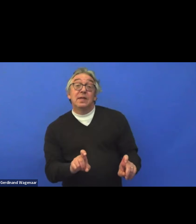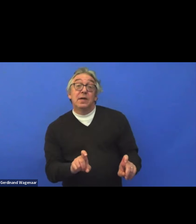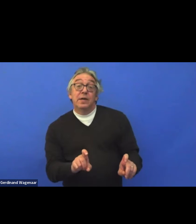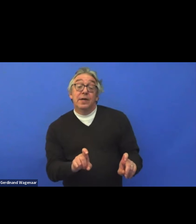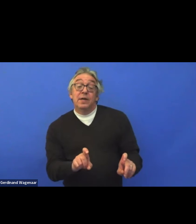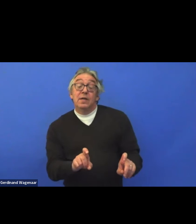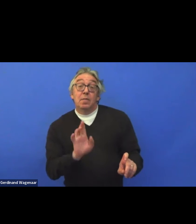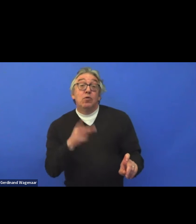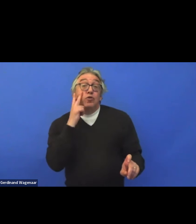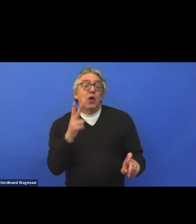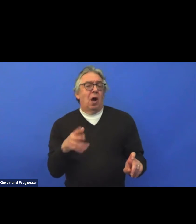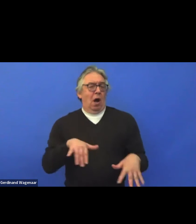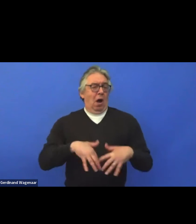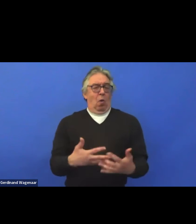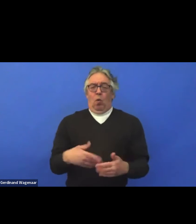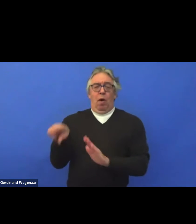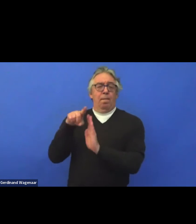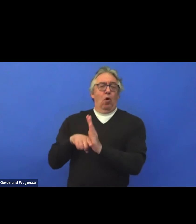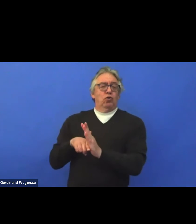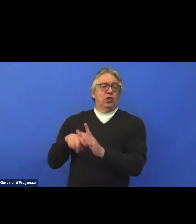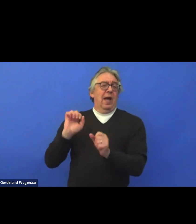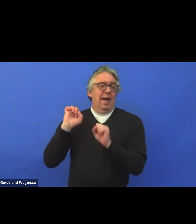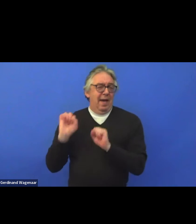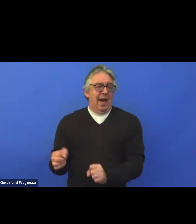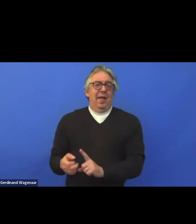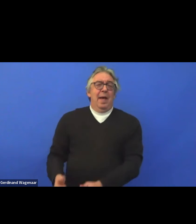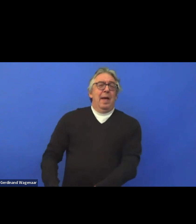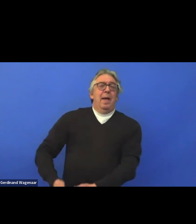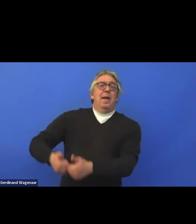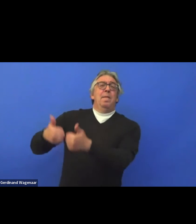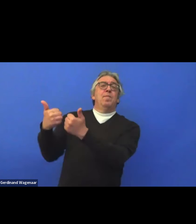So they make real long-term change for people across the world.